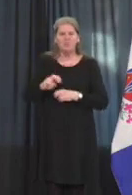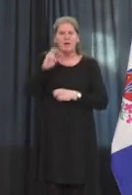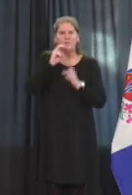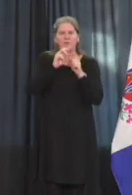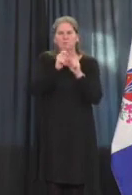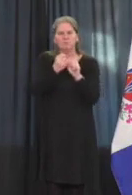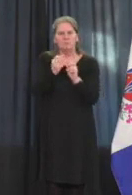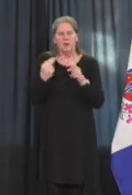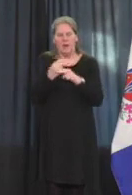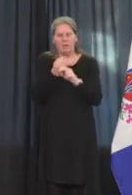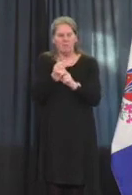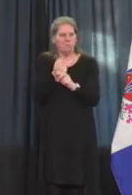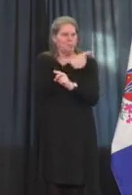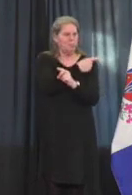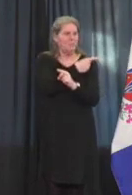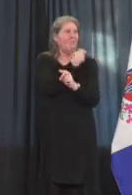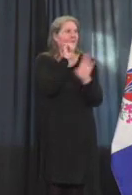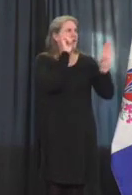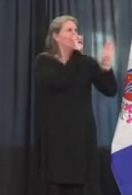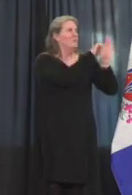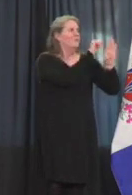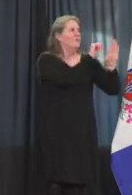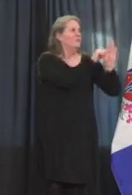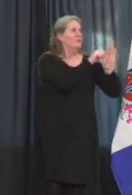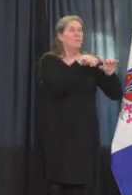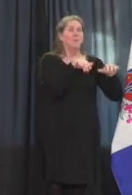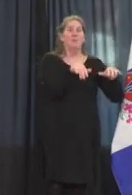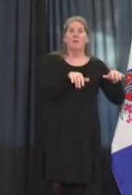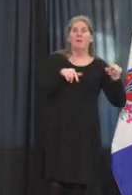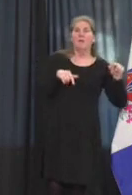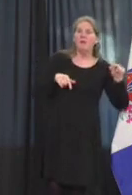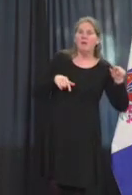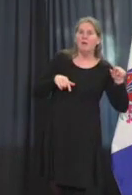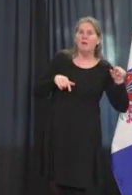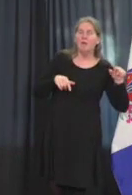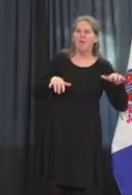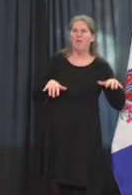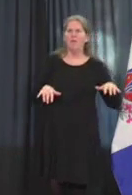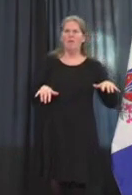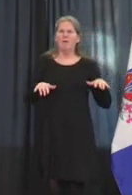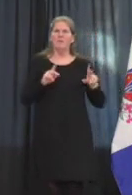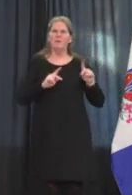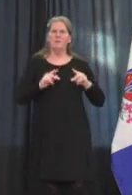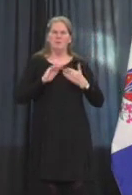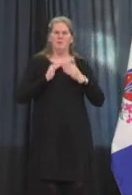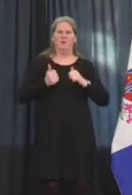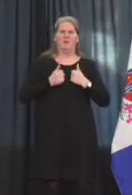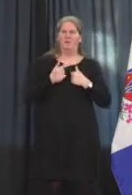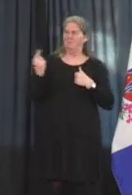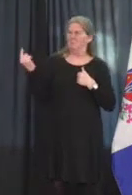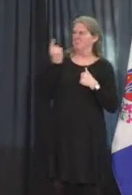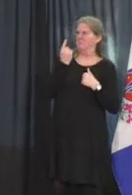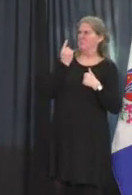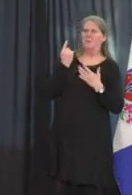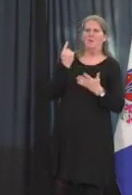AND THAT THAT PERSON HAD GONE KNOCKING ON DOORS. AND YOU CAN IMAGINE THAT THAT IS VERY DISCONCERTING FOR THE COMMUNITY MEMBERS.